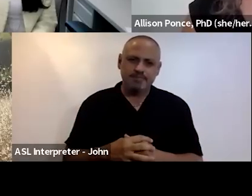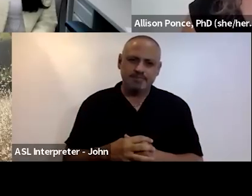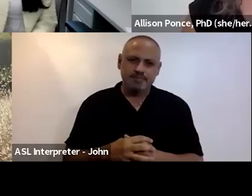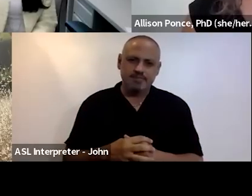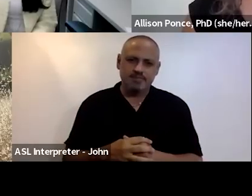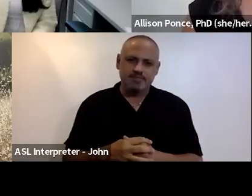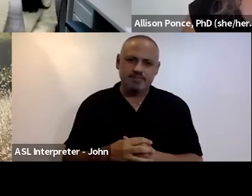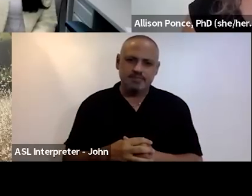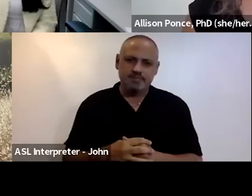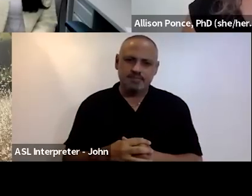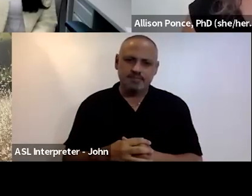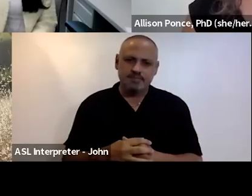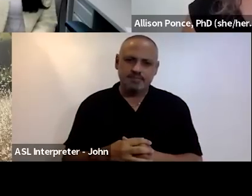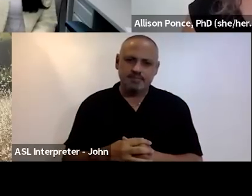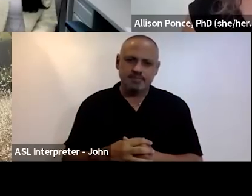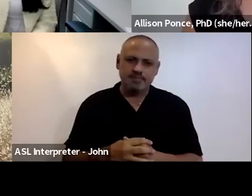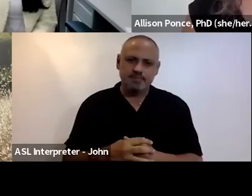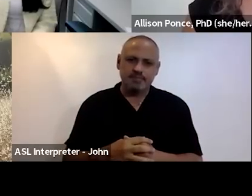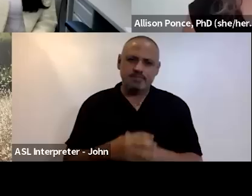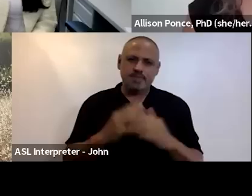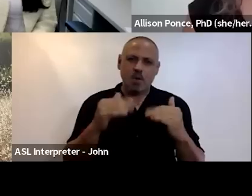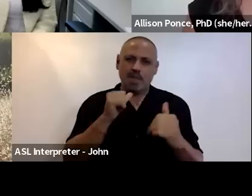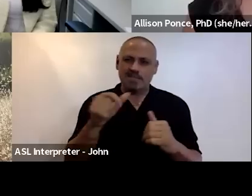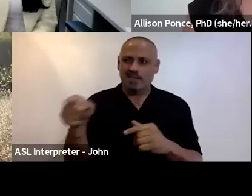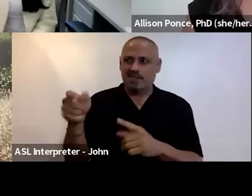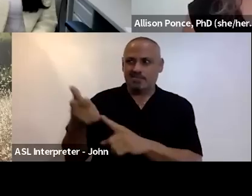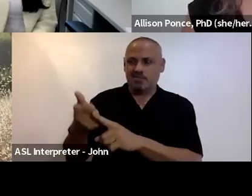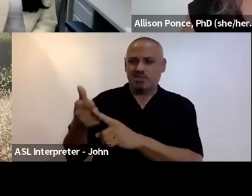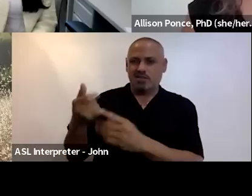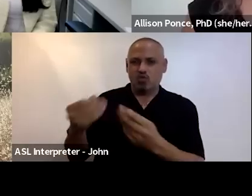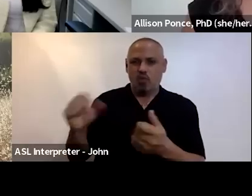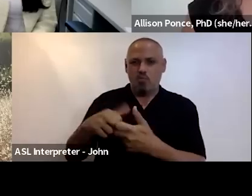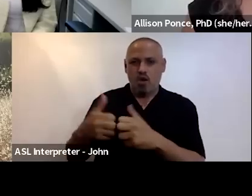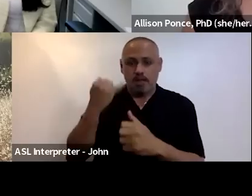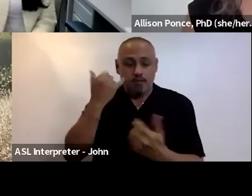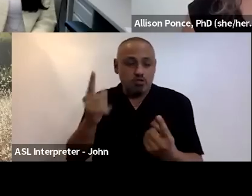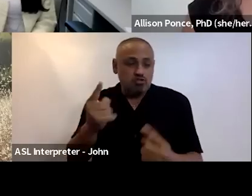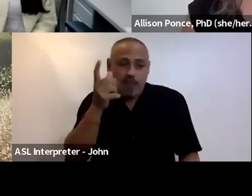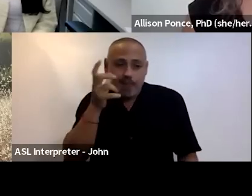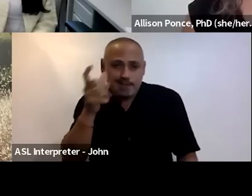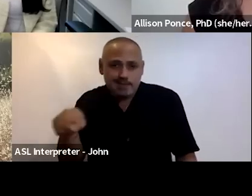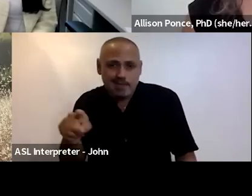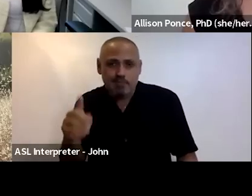They're gonna have to be the ones to solve their problems, and we're not going to have all of the answers. But if we can listen to them and just provide a shoulder,